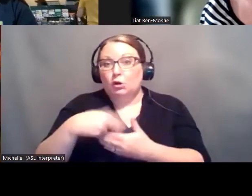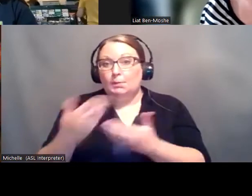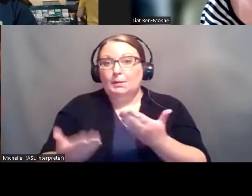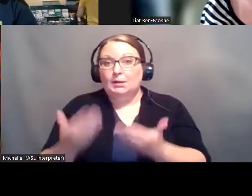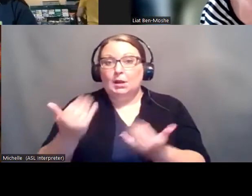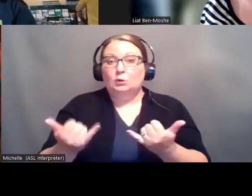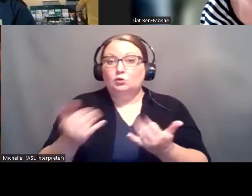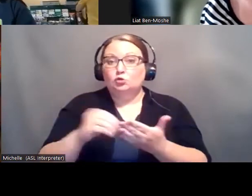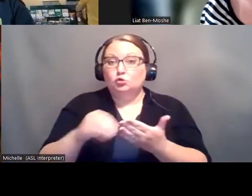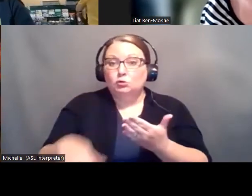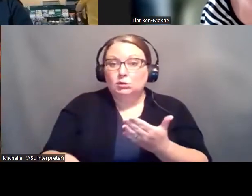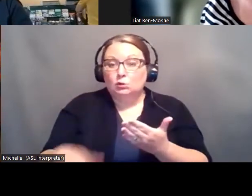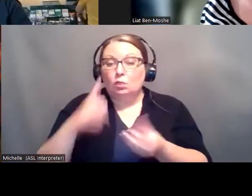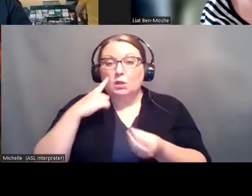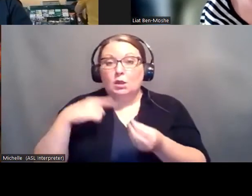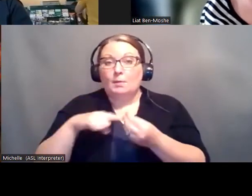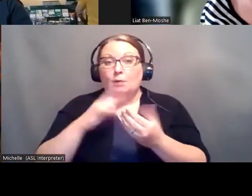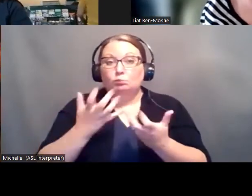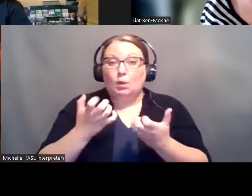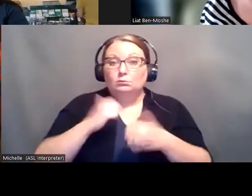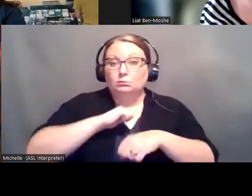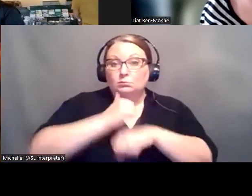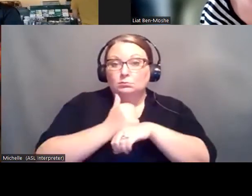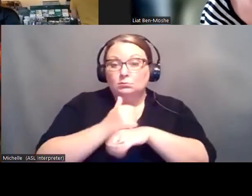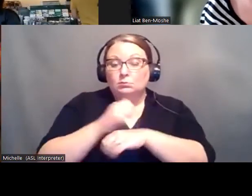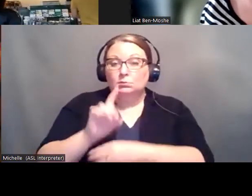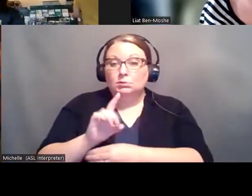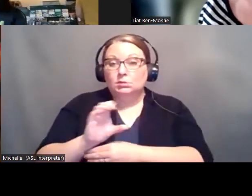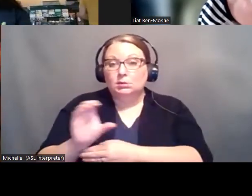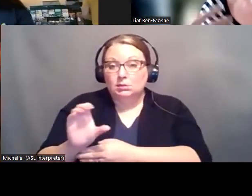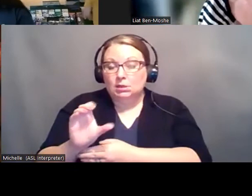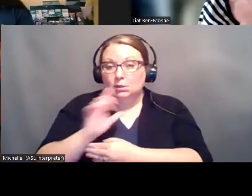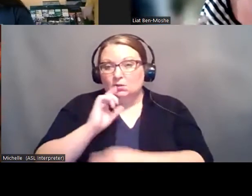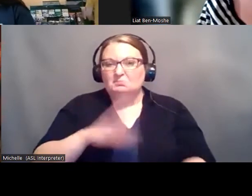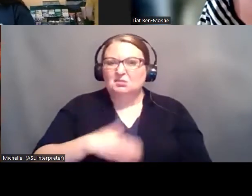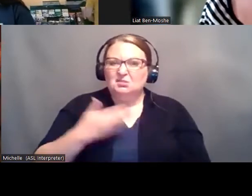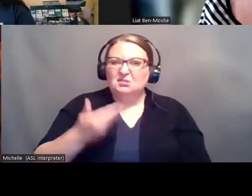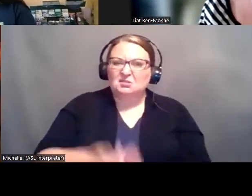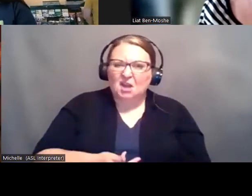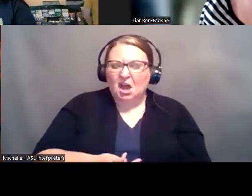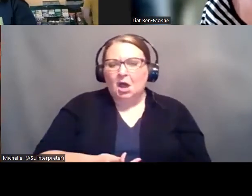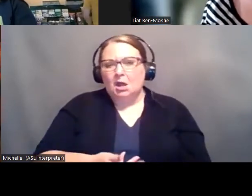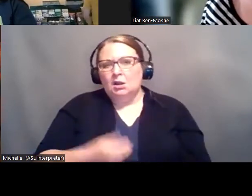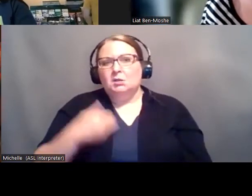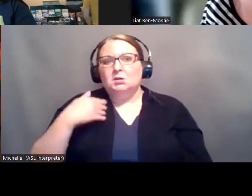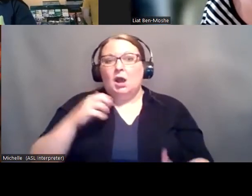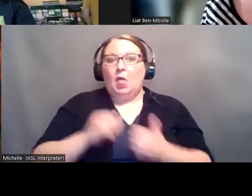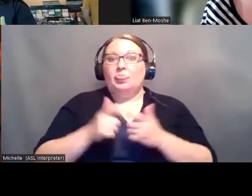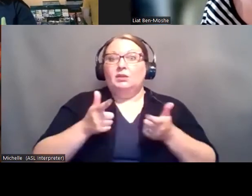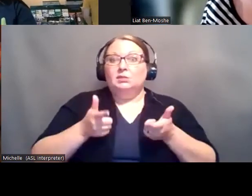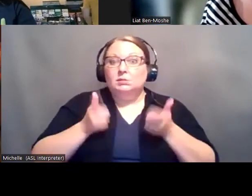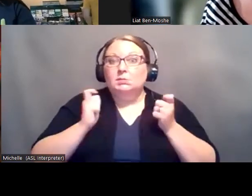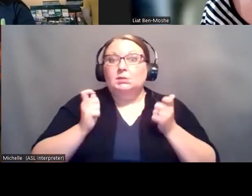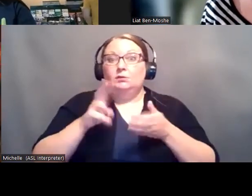or thinking of establishing one and you're really upset by the kind of rates that the university is going, the pace.